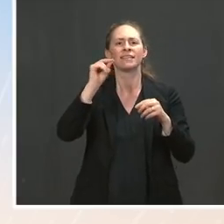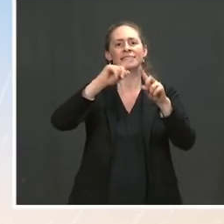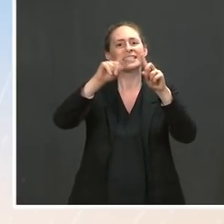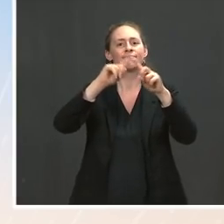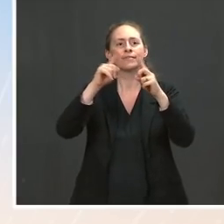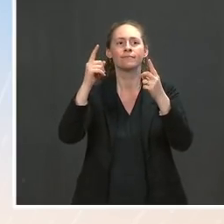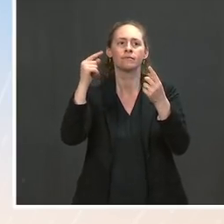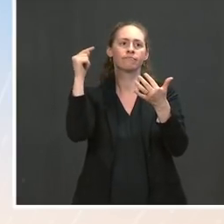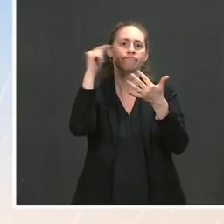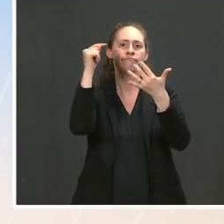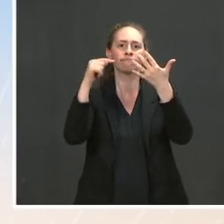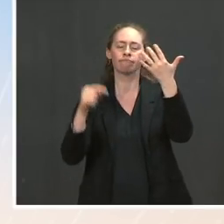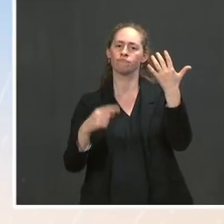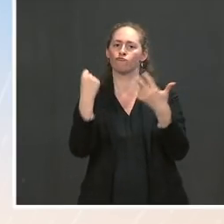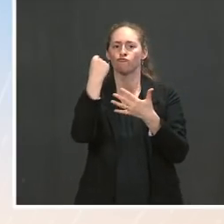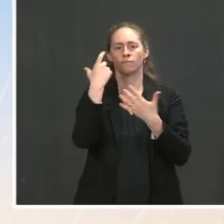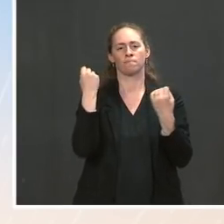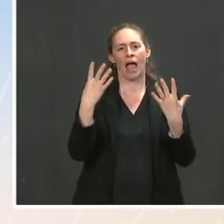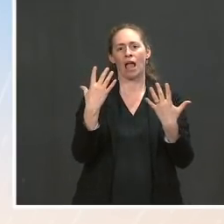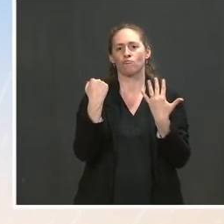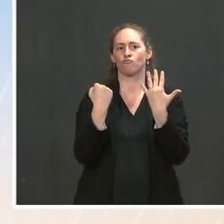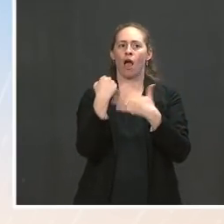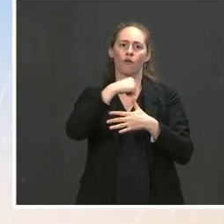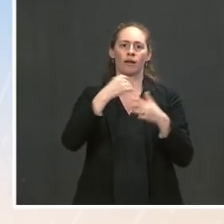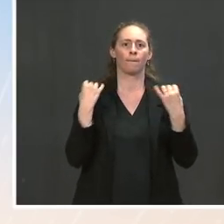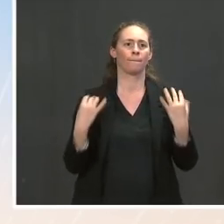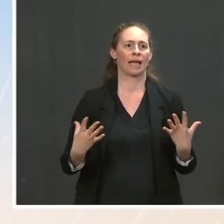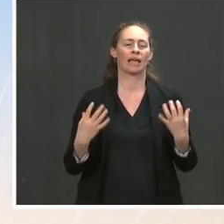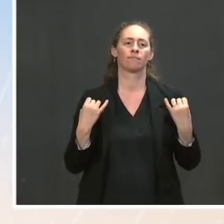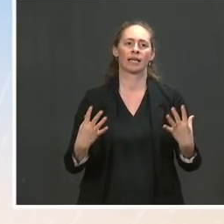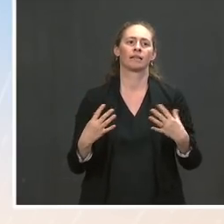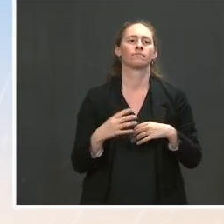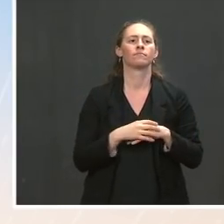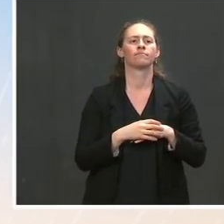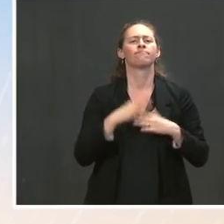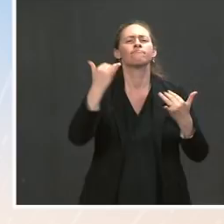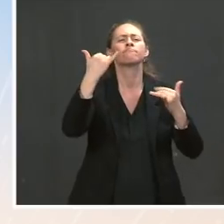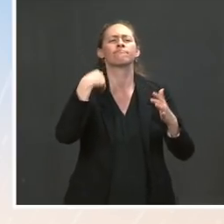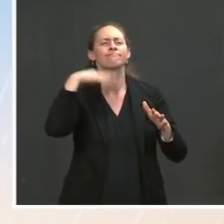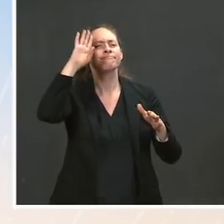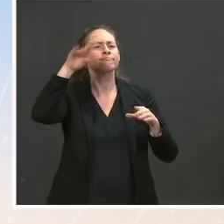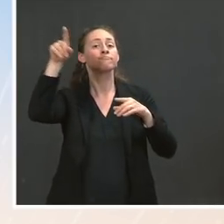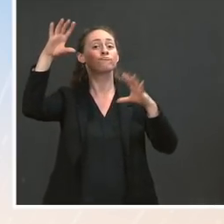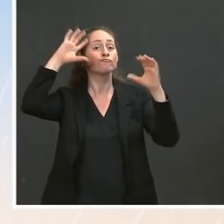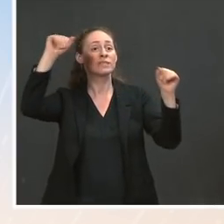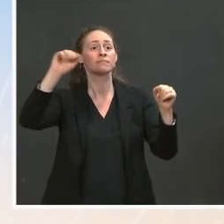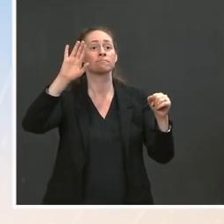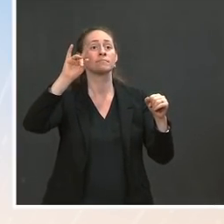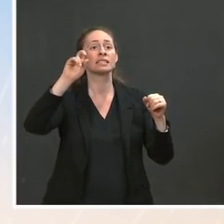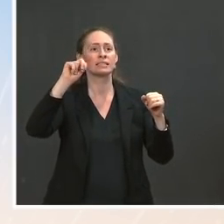that inviting an alliance of democracies "before too long." Ms. Psaki: Yeah.